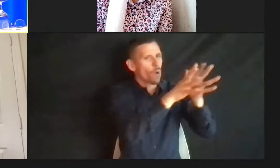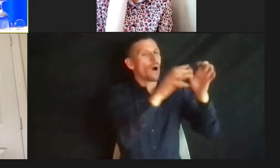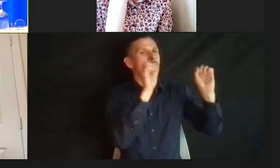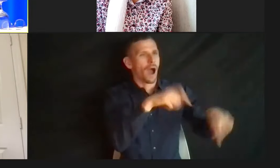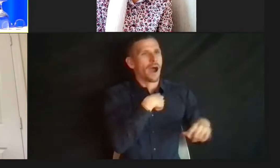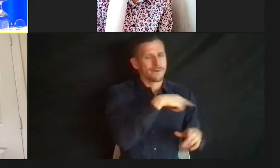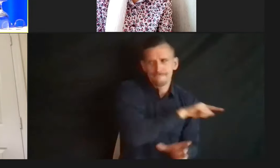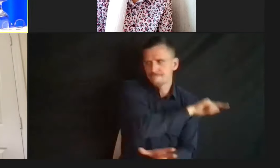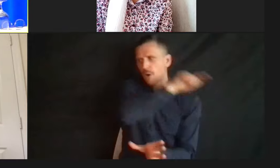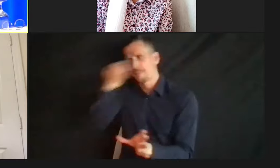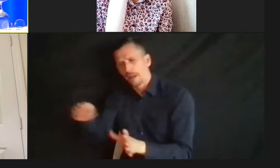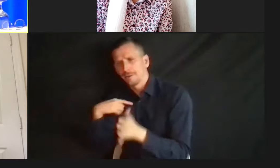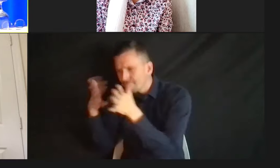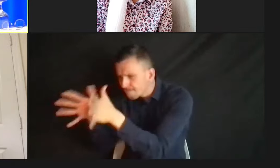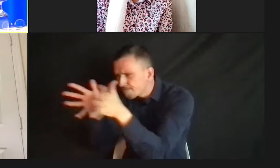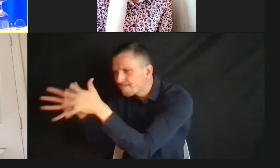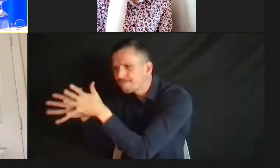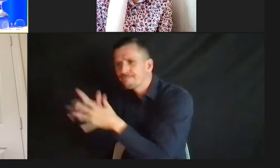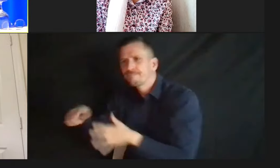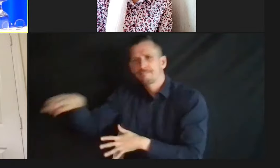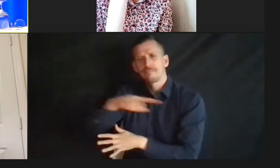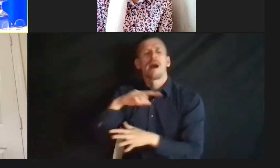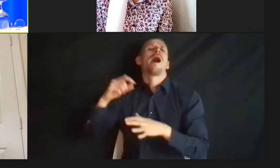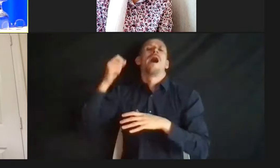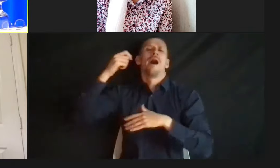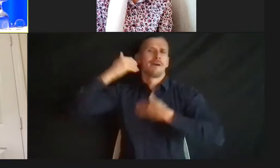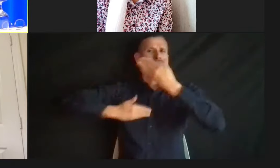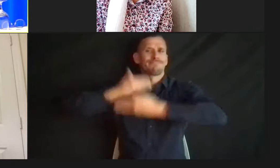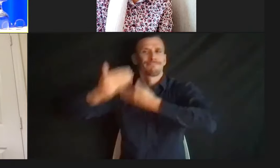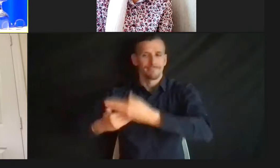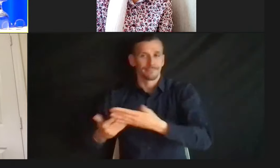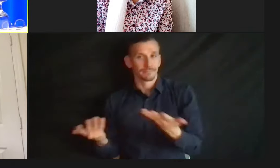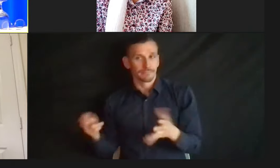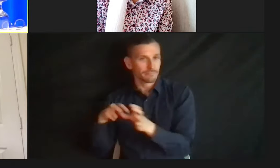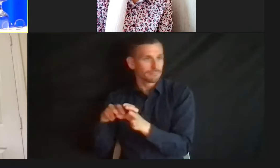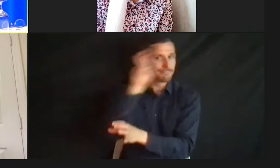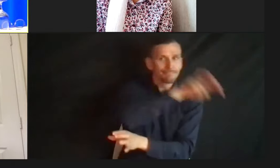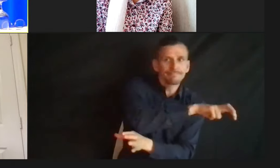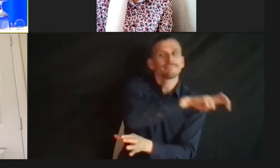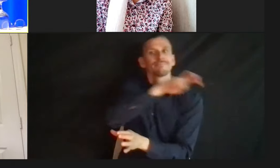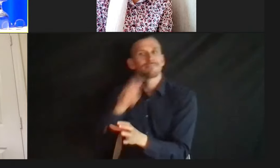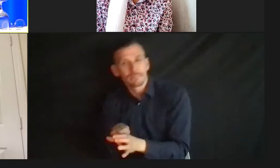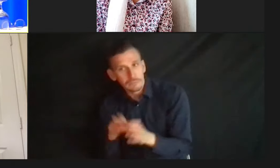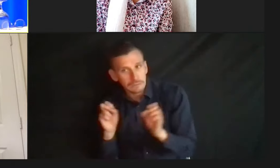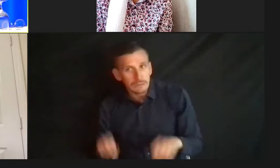Third is tourism. Many Small Island States live off of tourism, Seychelles, the Caribbean,